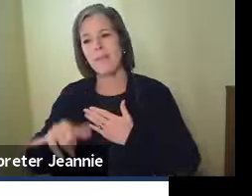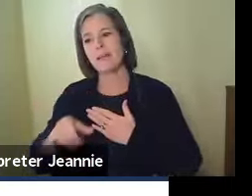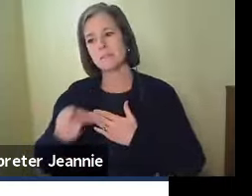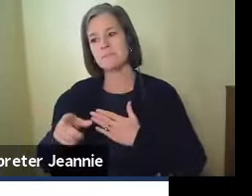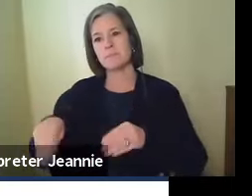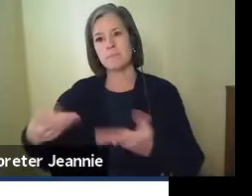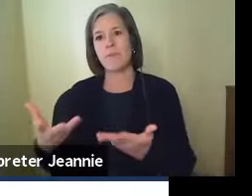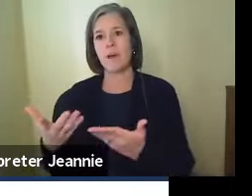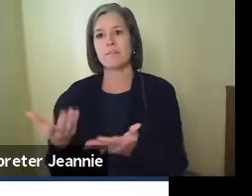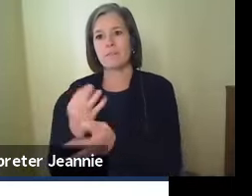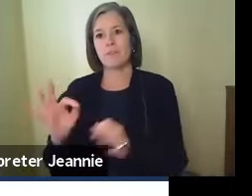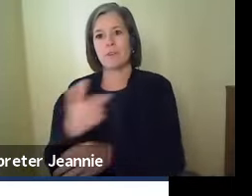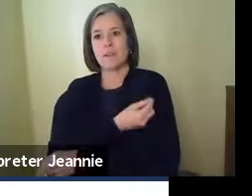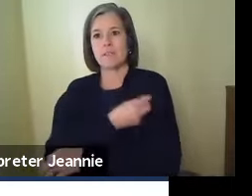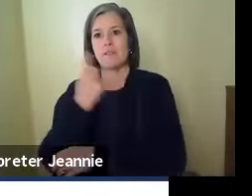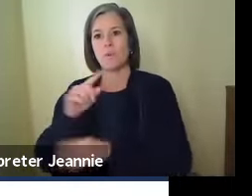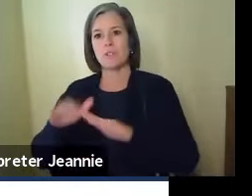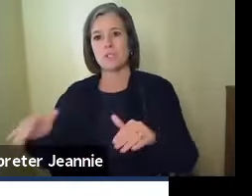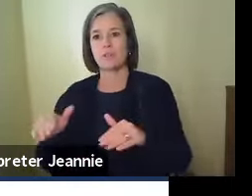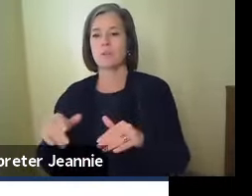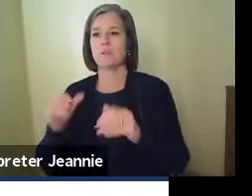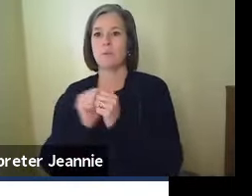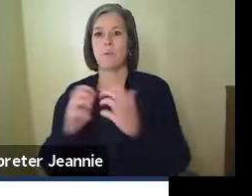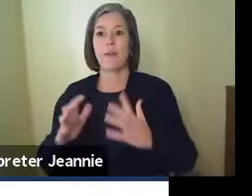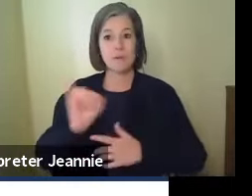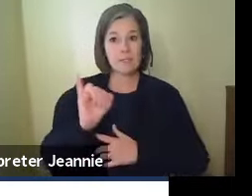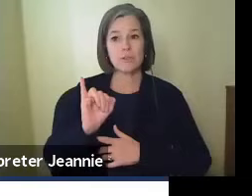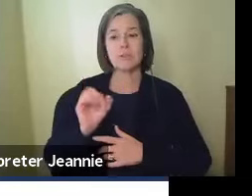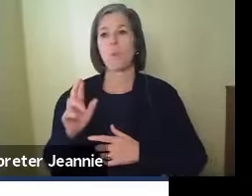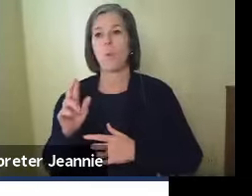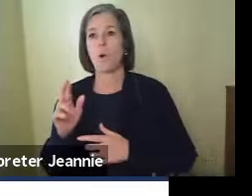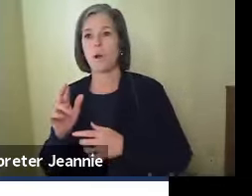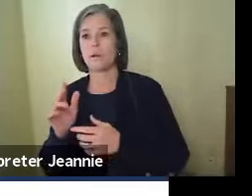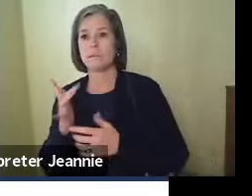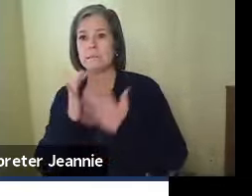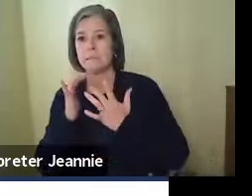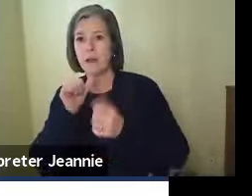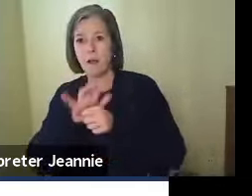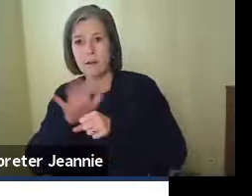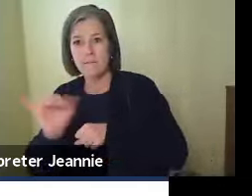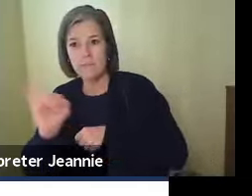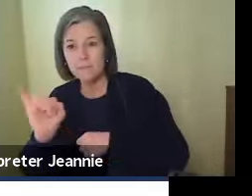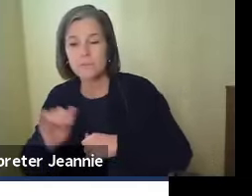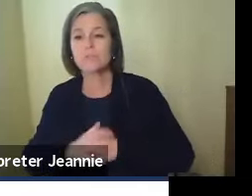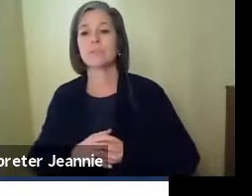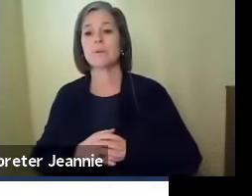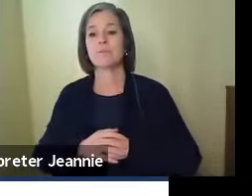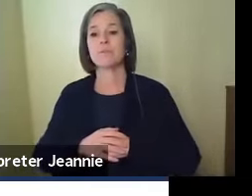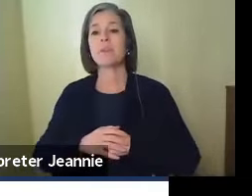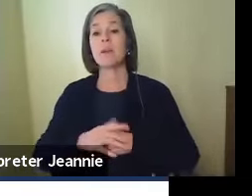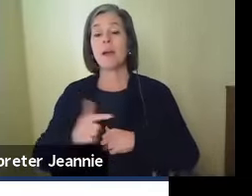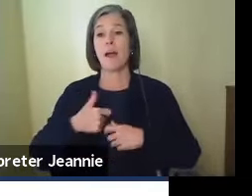to children who are uninsured or under insured. To manage the Tennessee immunization